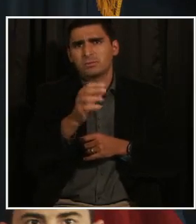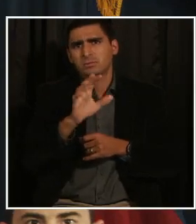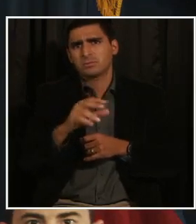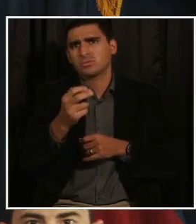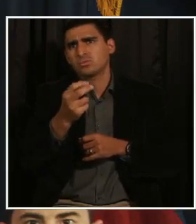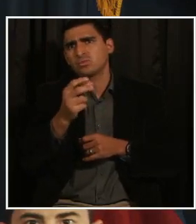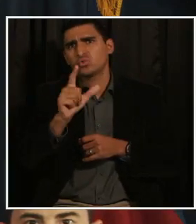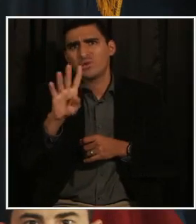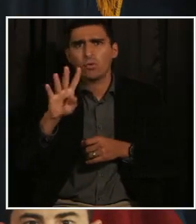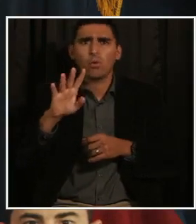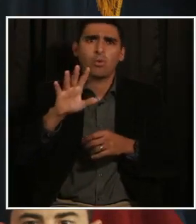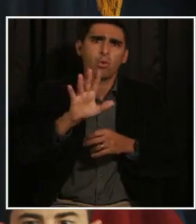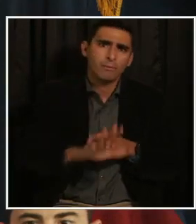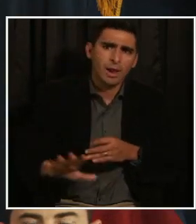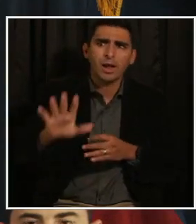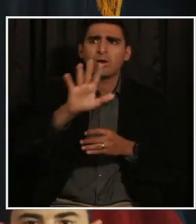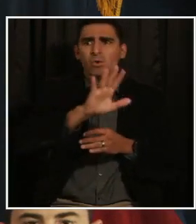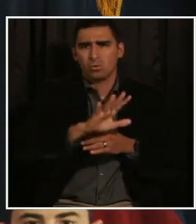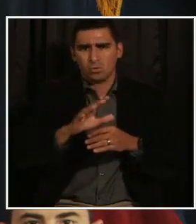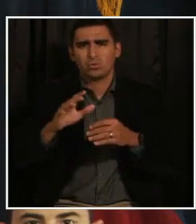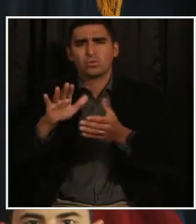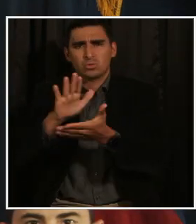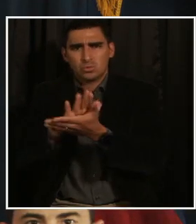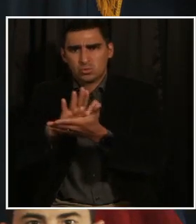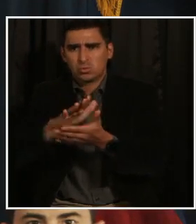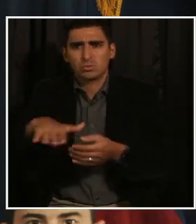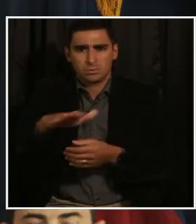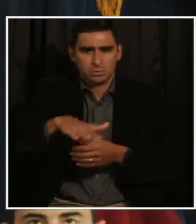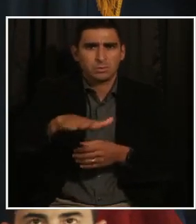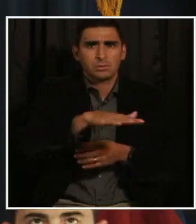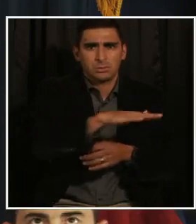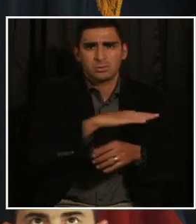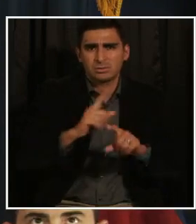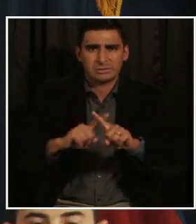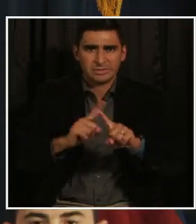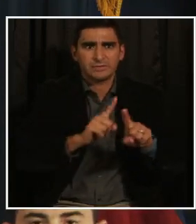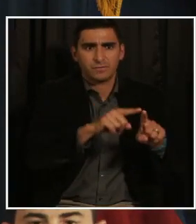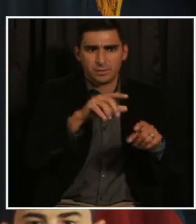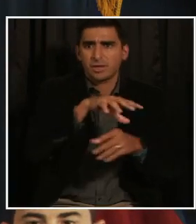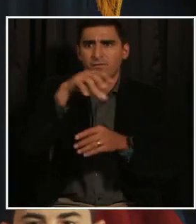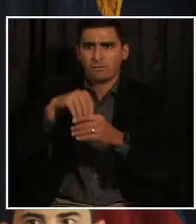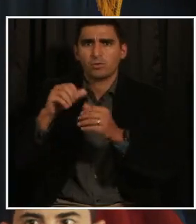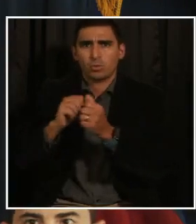in the uh state supported federally funded state funded program we we certainly encourage more